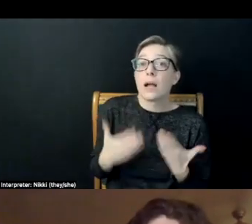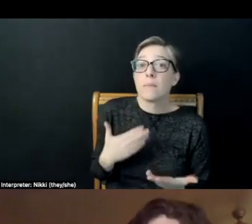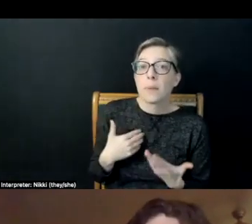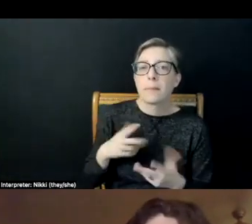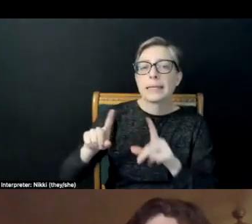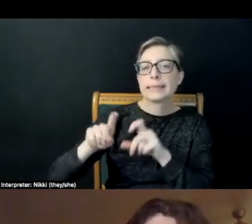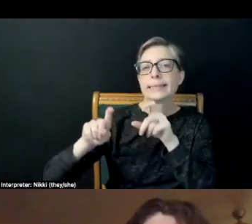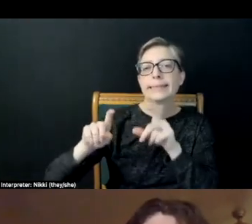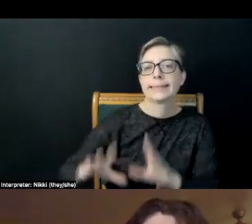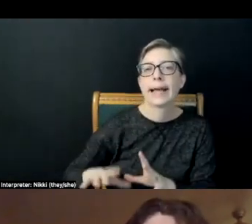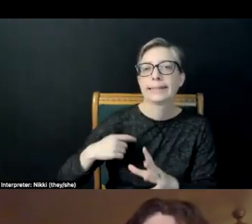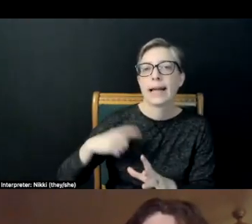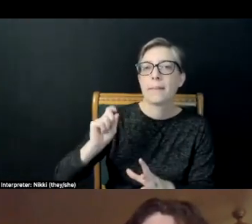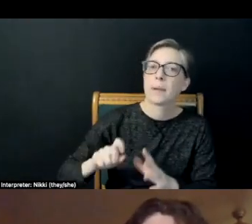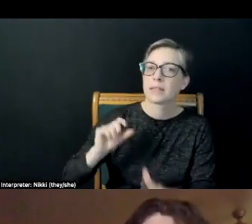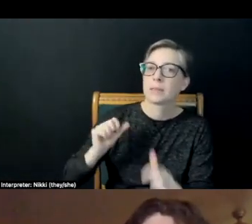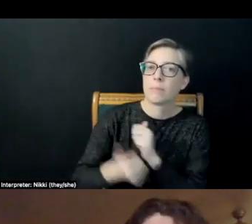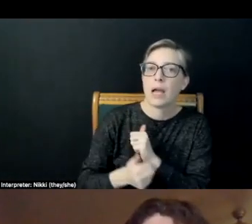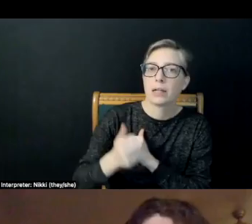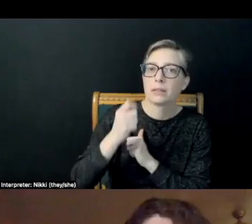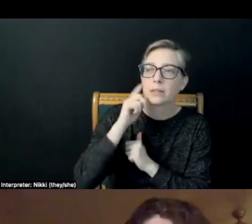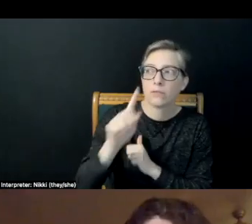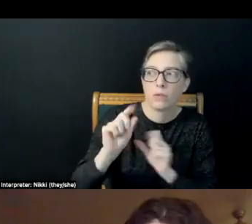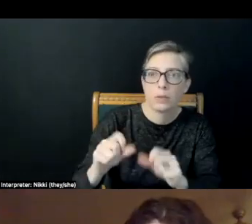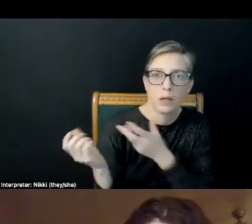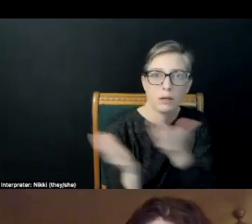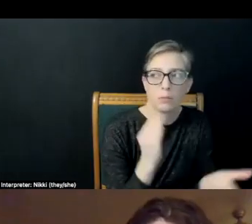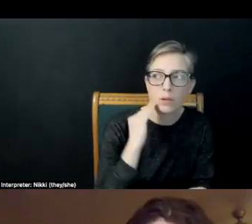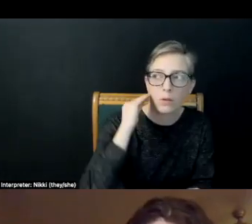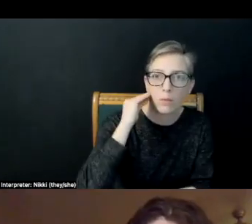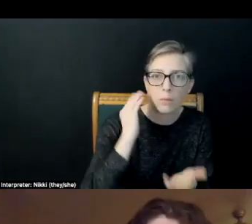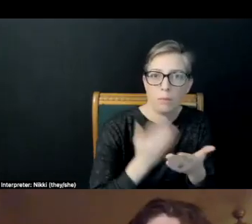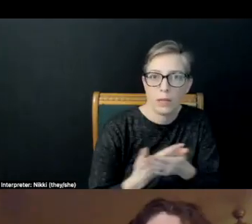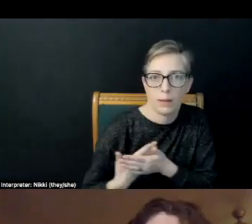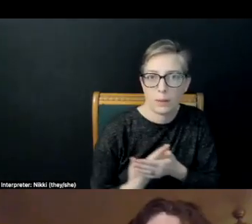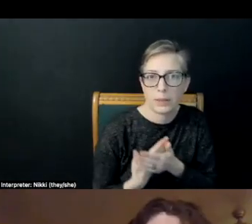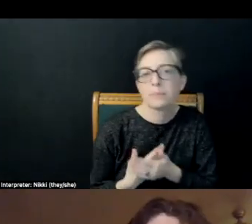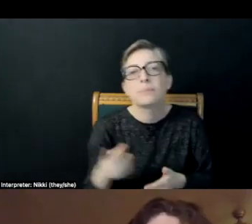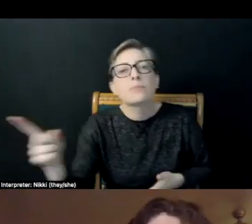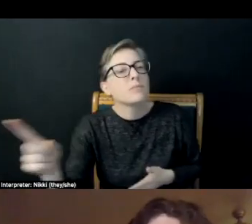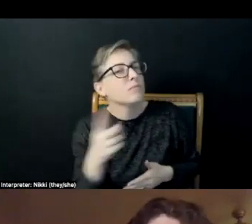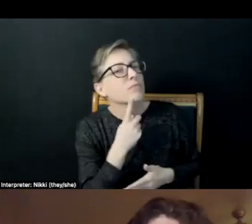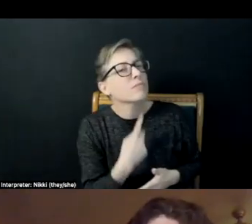She said her intention was only to see what other support could be offered, but I found this frustrating,